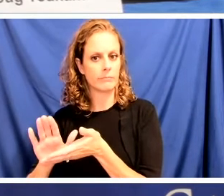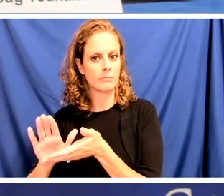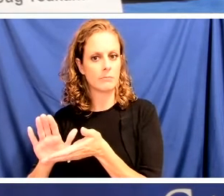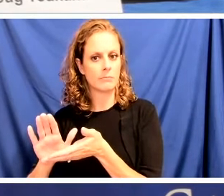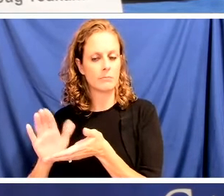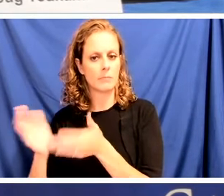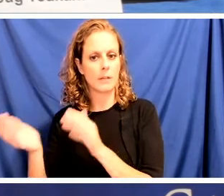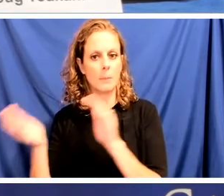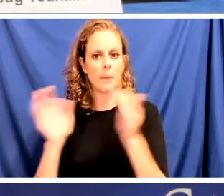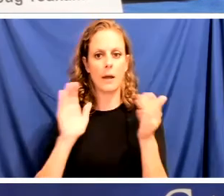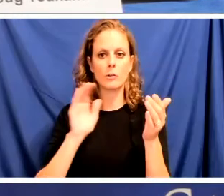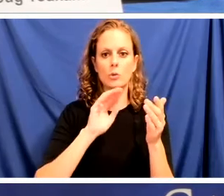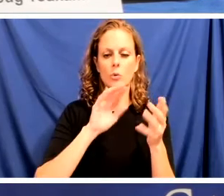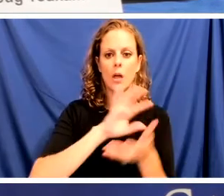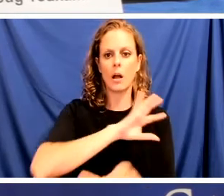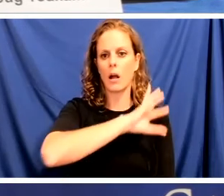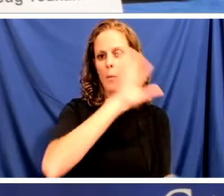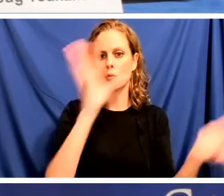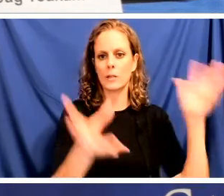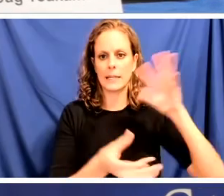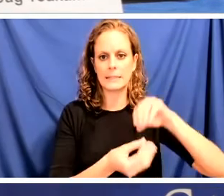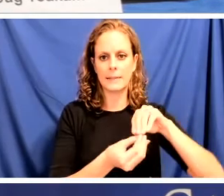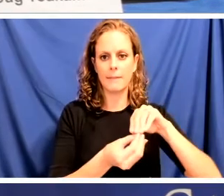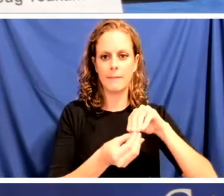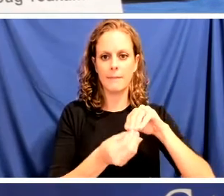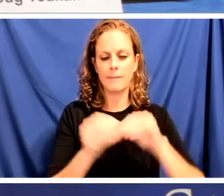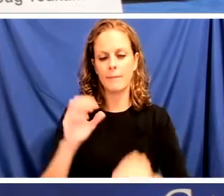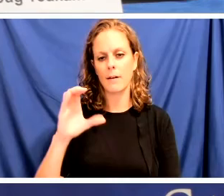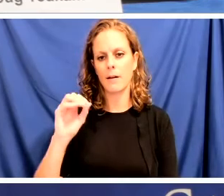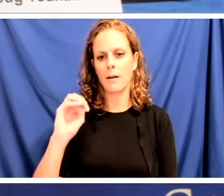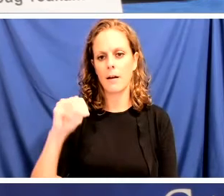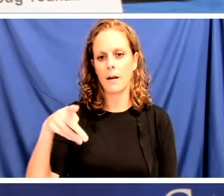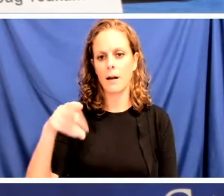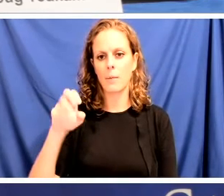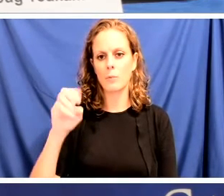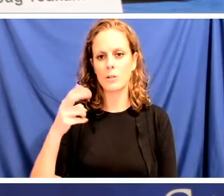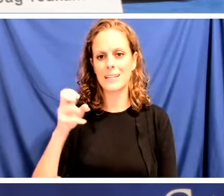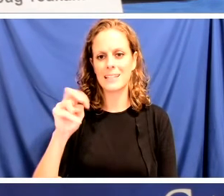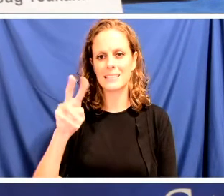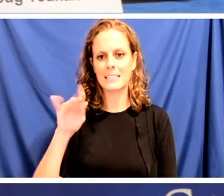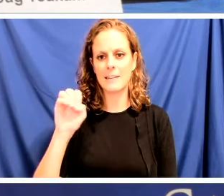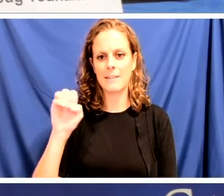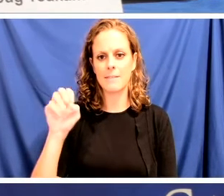Comprehensive tool, which is what us professional demographers use, which is that map to to tool.